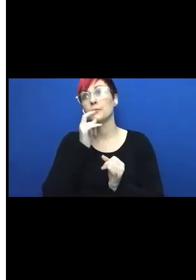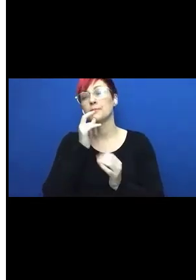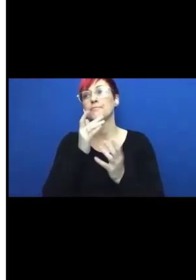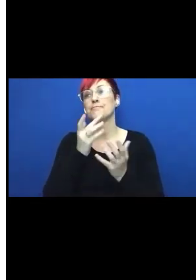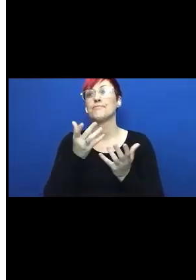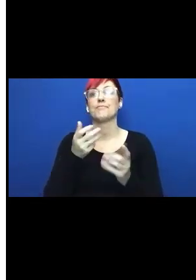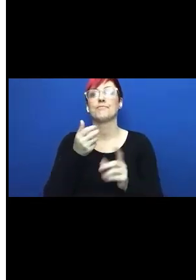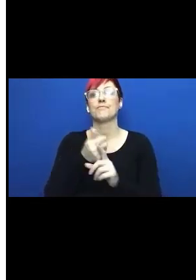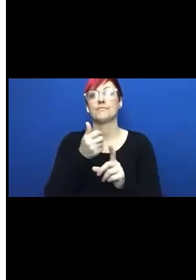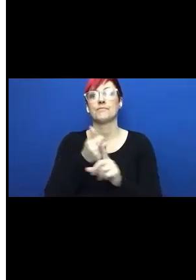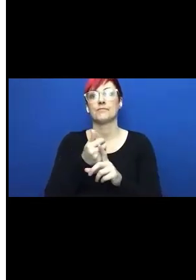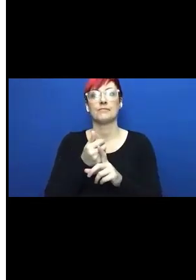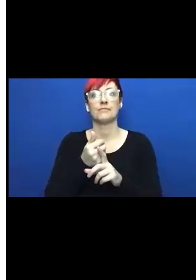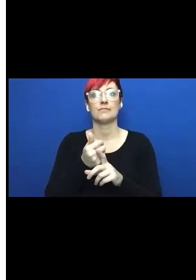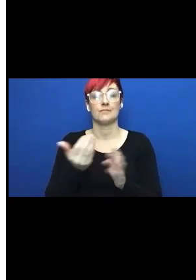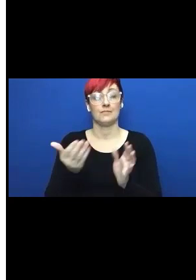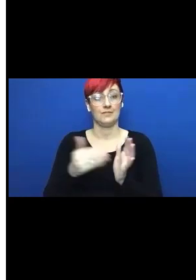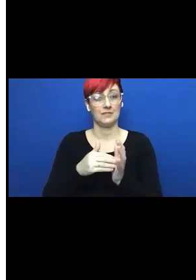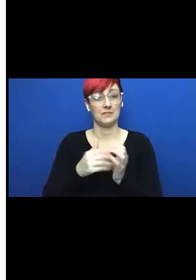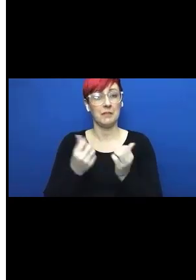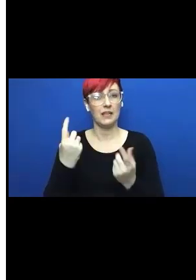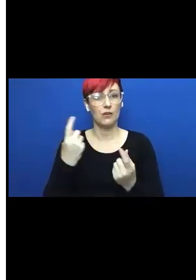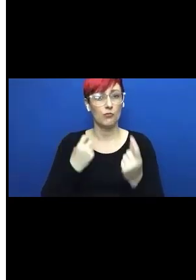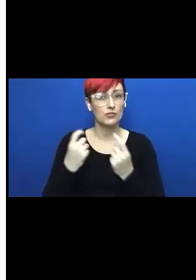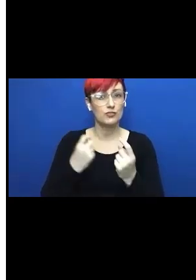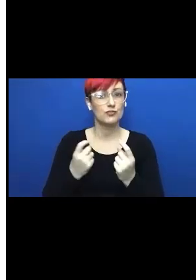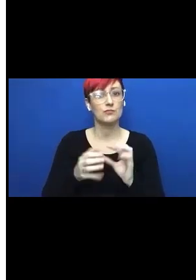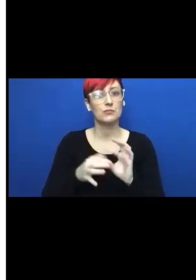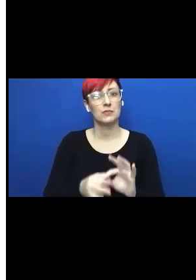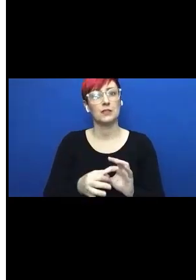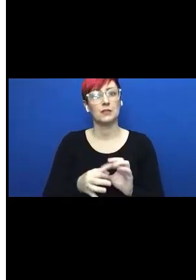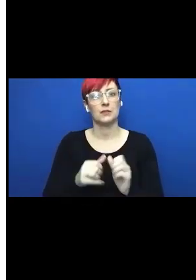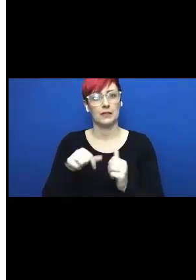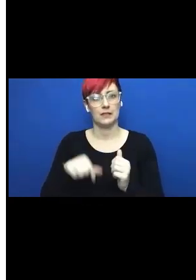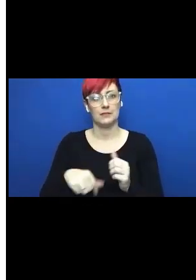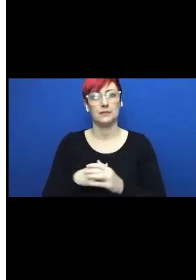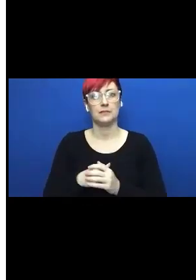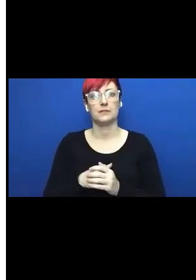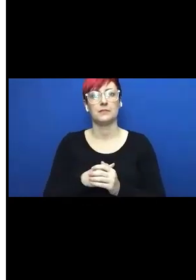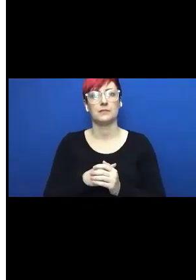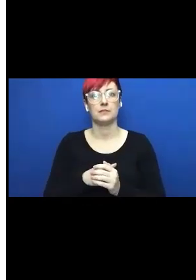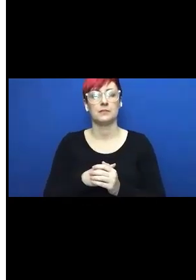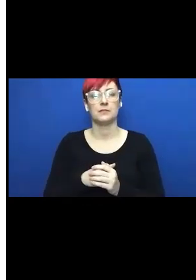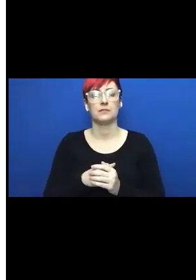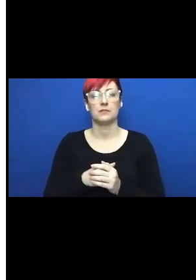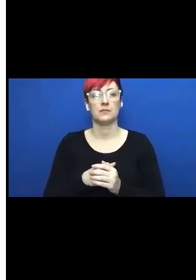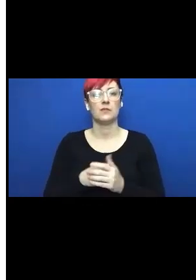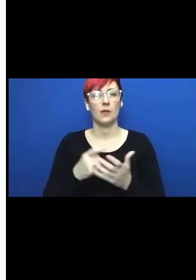We've had, again, a lot of questions as it relates to this. And we want to make sure that we have a broad stroke.